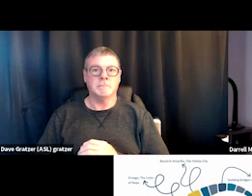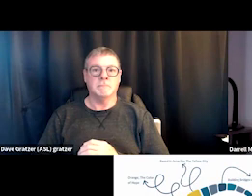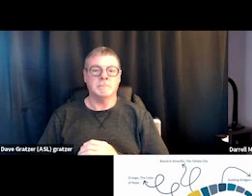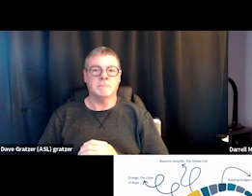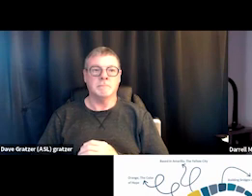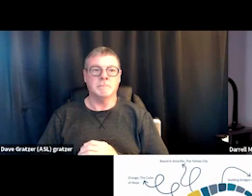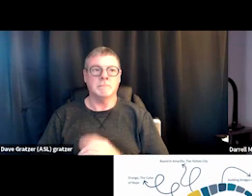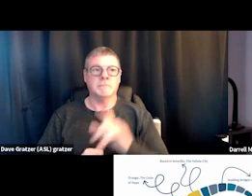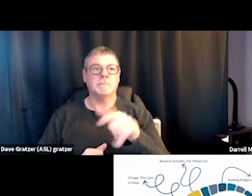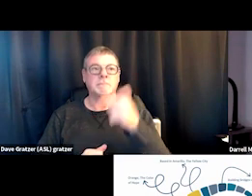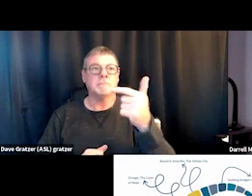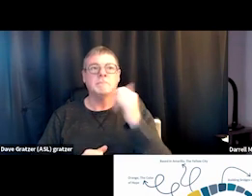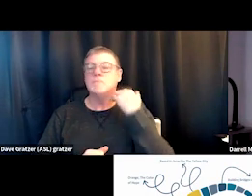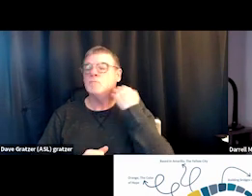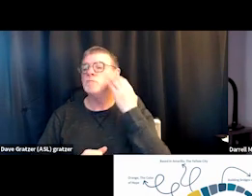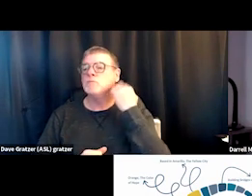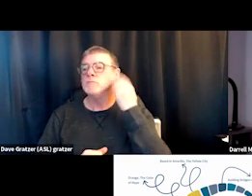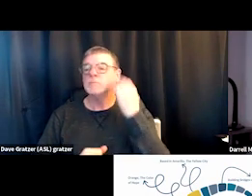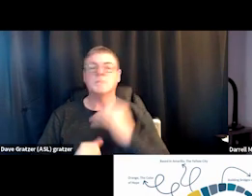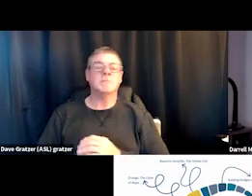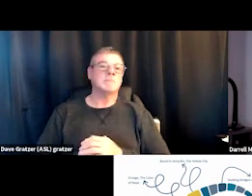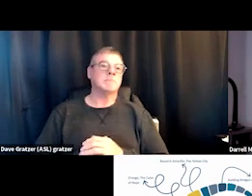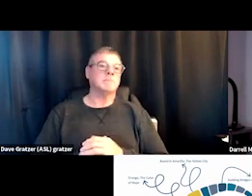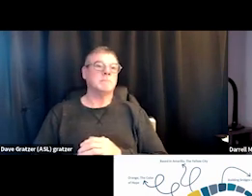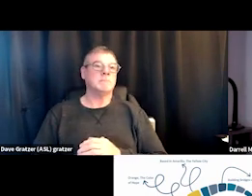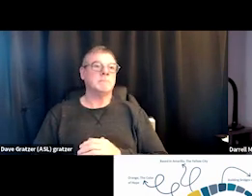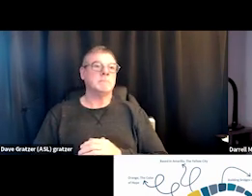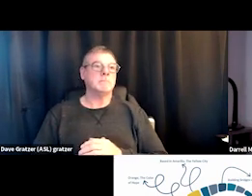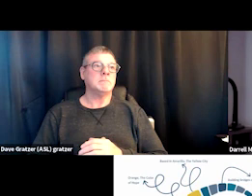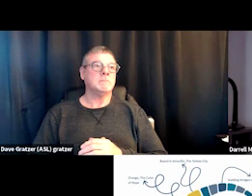The next slide are just a few of the examples,